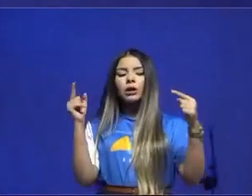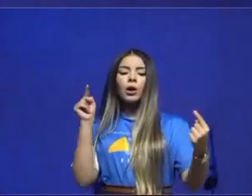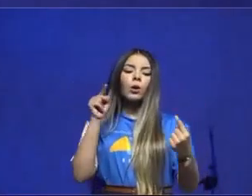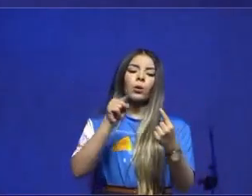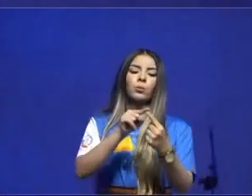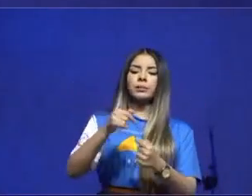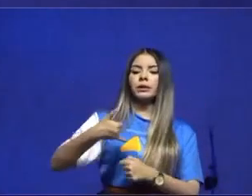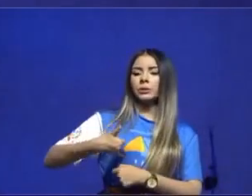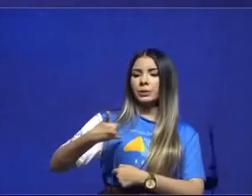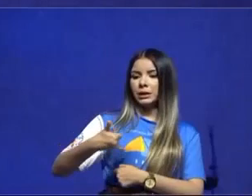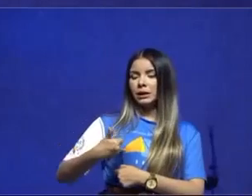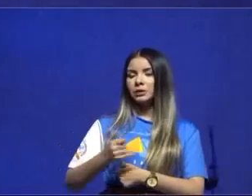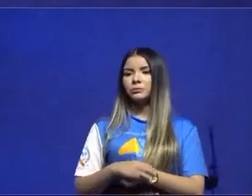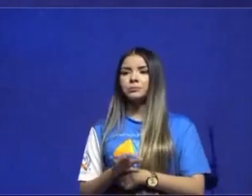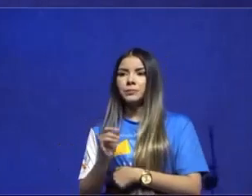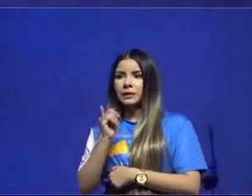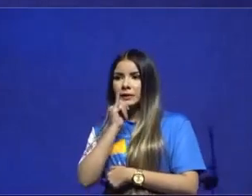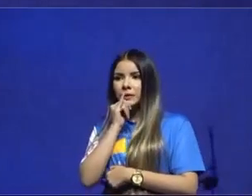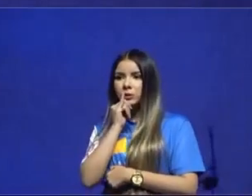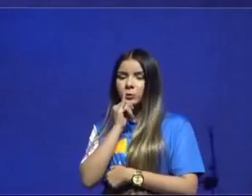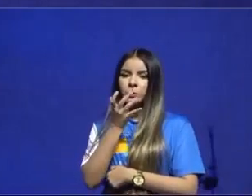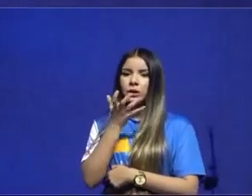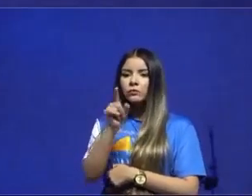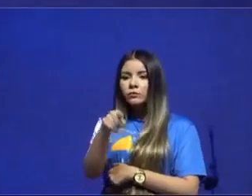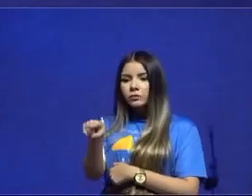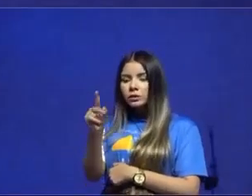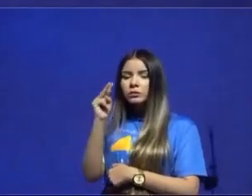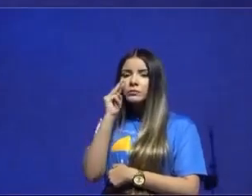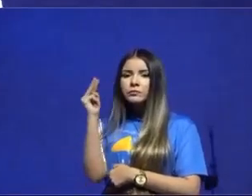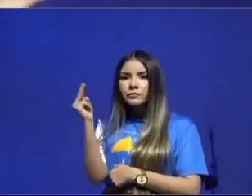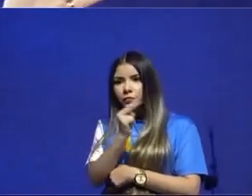so I don't want you to be able to see it because it's really too small Me too I can't